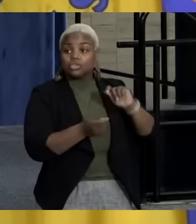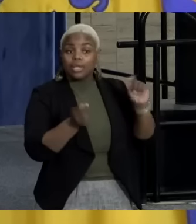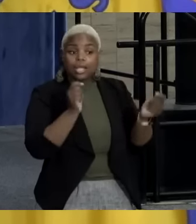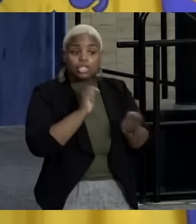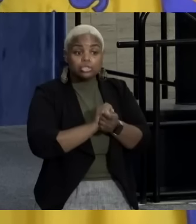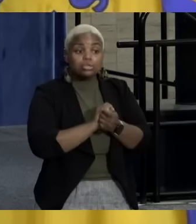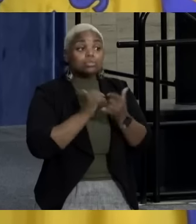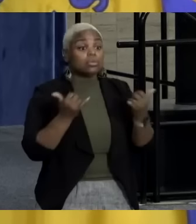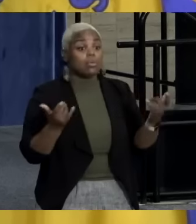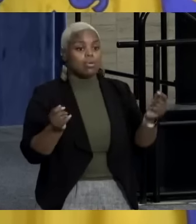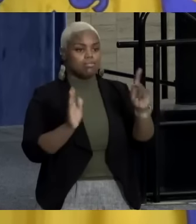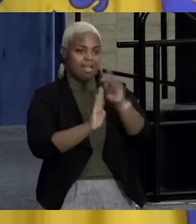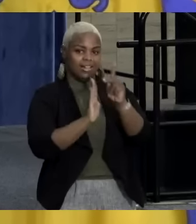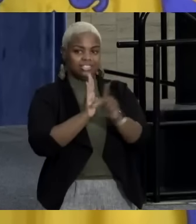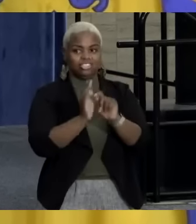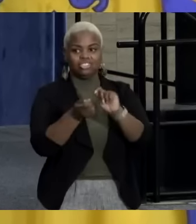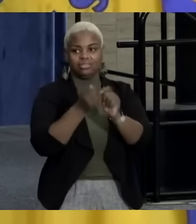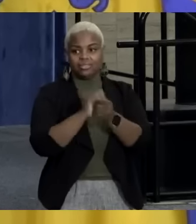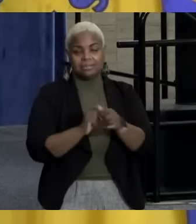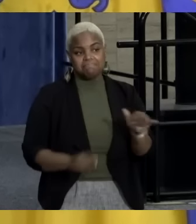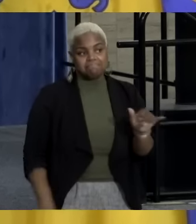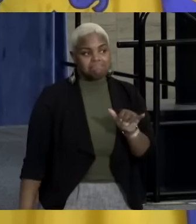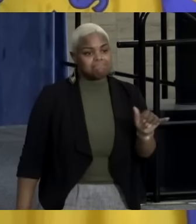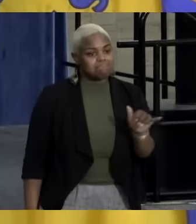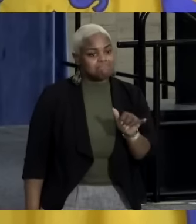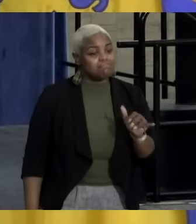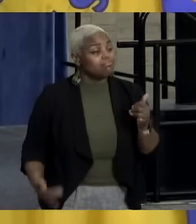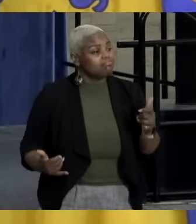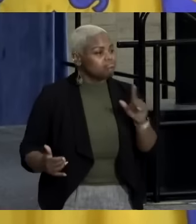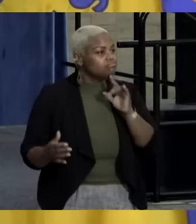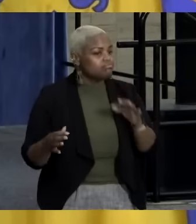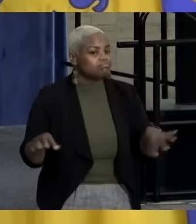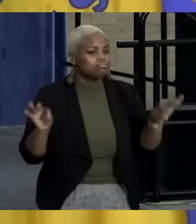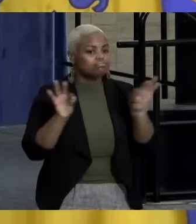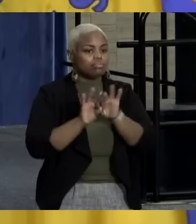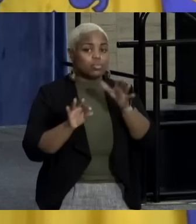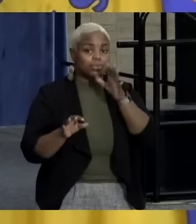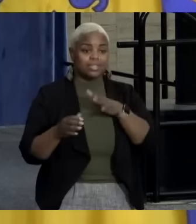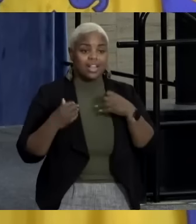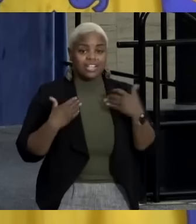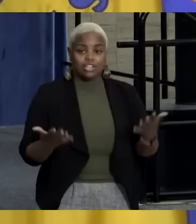is a meaningful day for women's health in America. Thank you for joining us in making